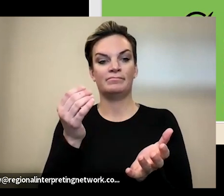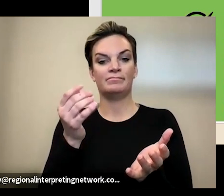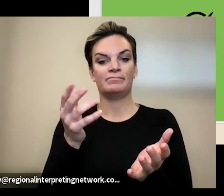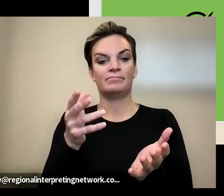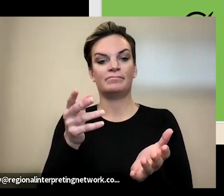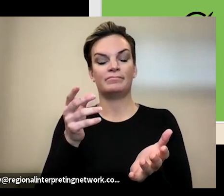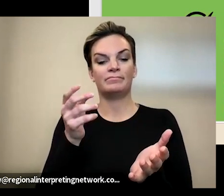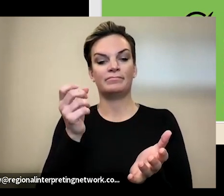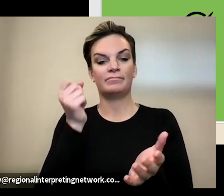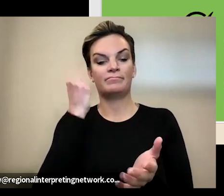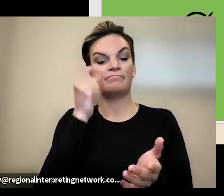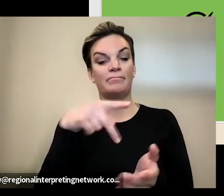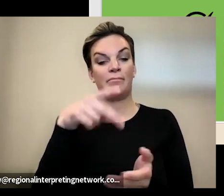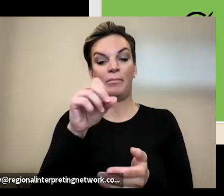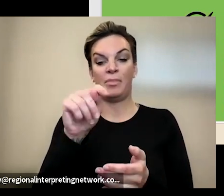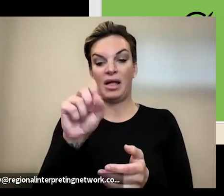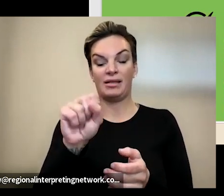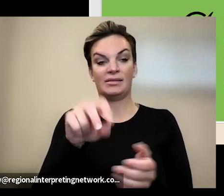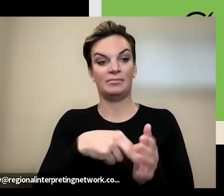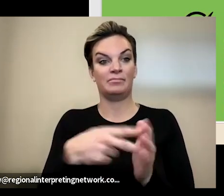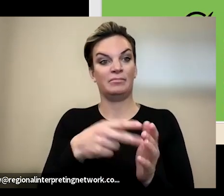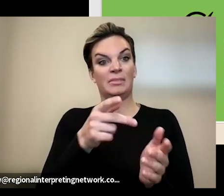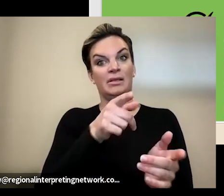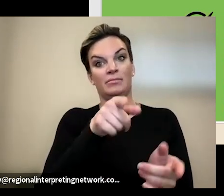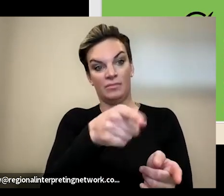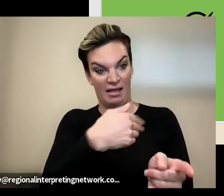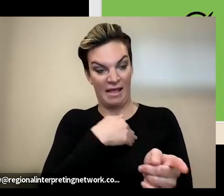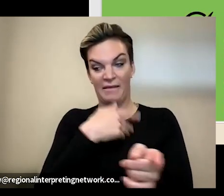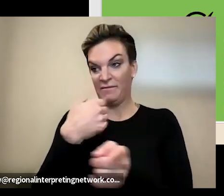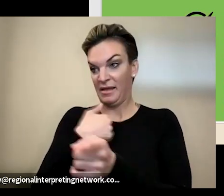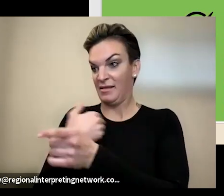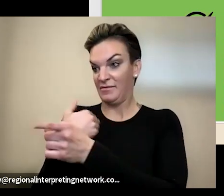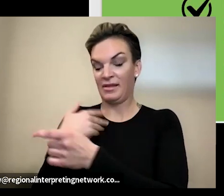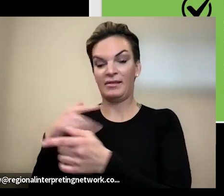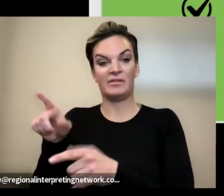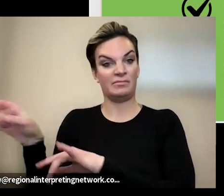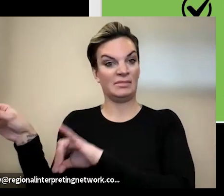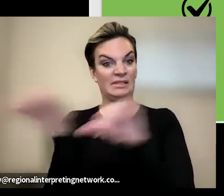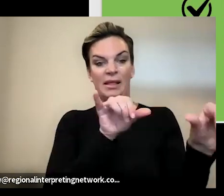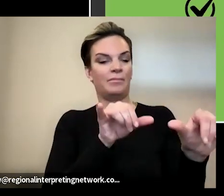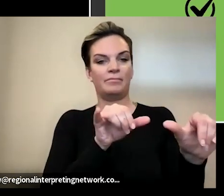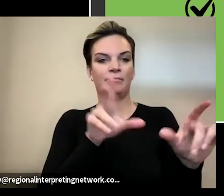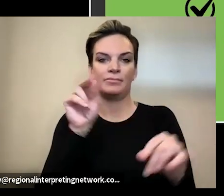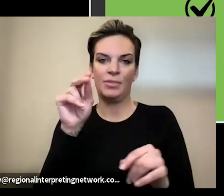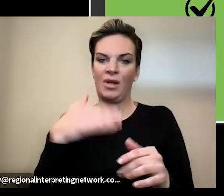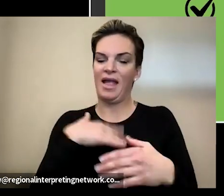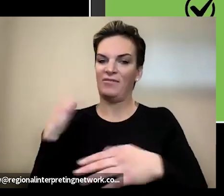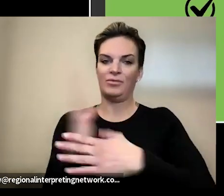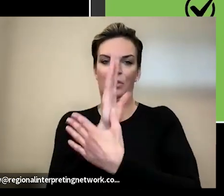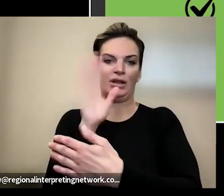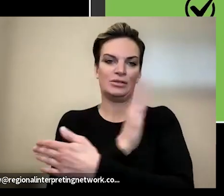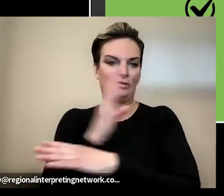to have identical or even similar diagnosis because it is a very, very big range. Next slide,